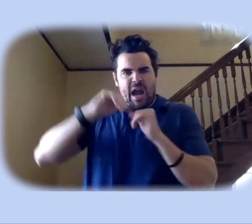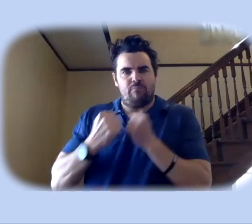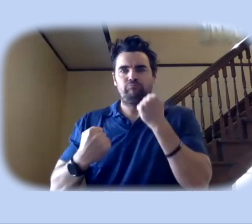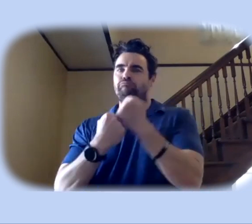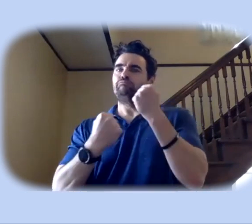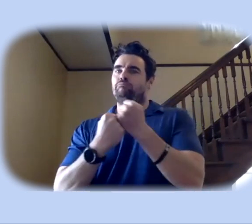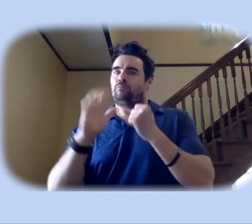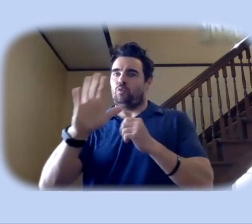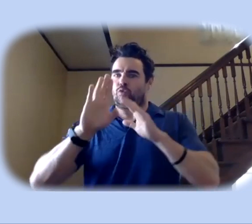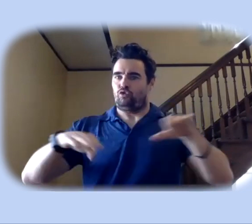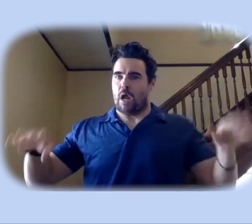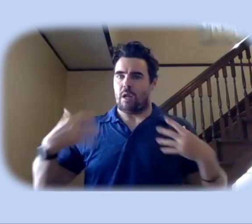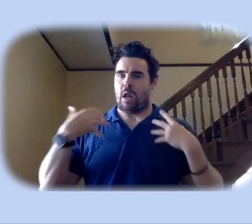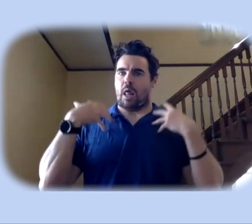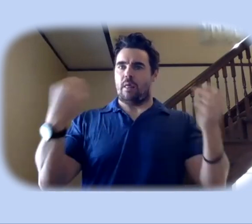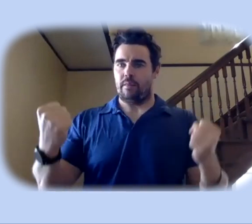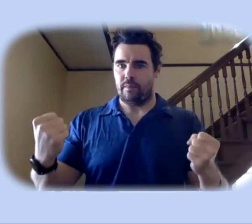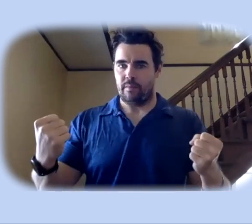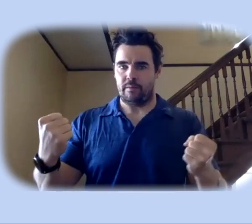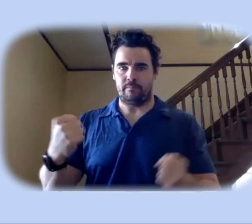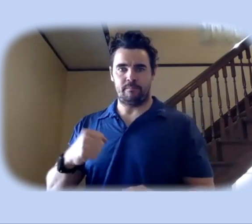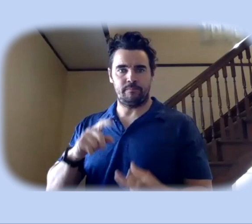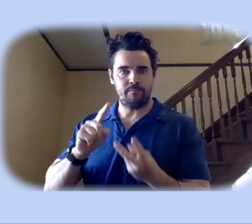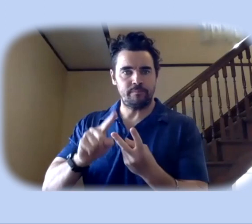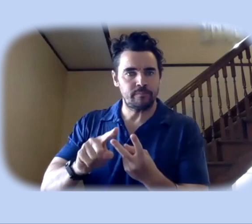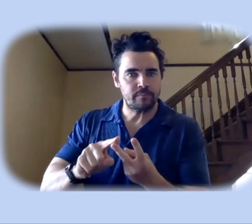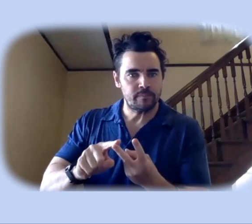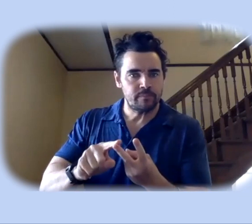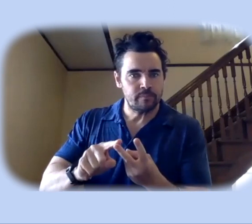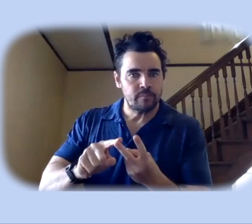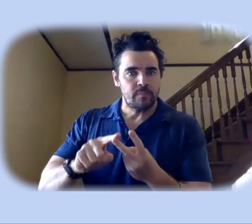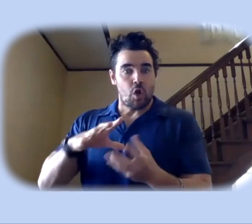you to learn how to support your child at home, to support their health and activity.